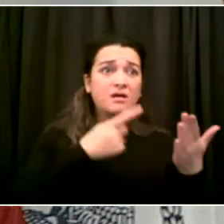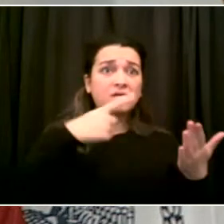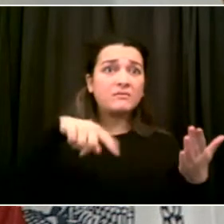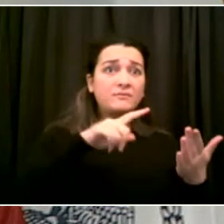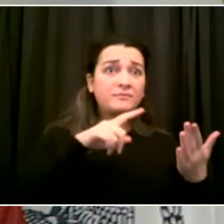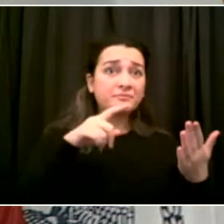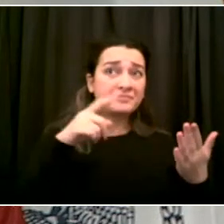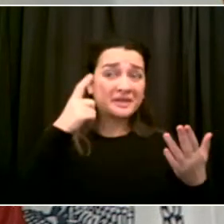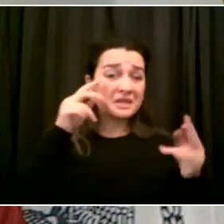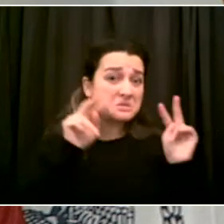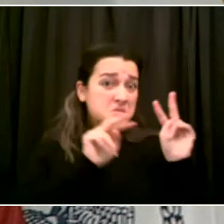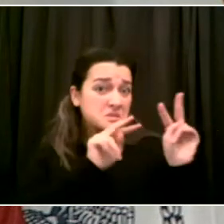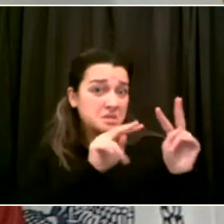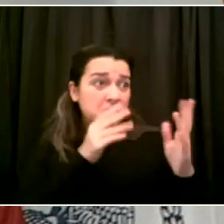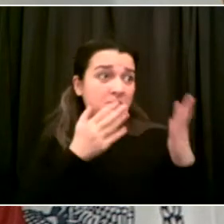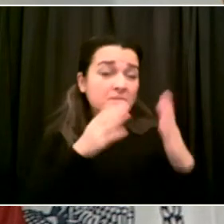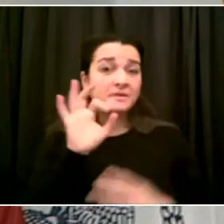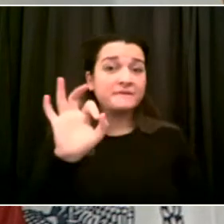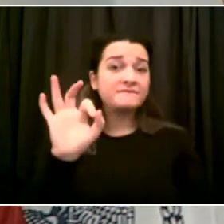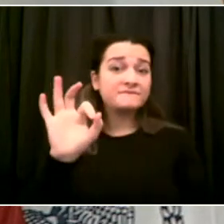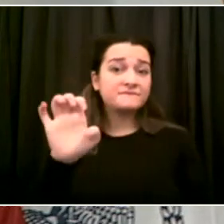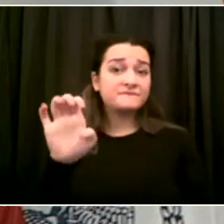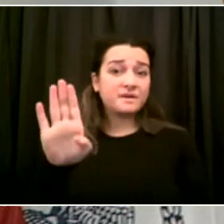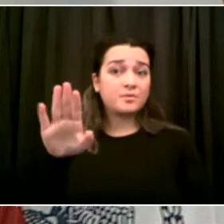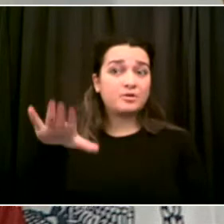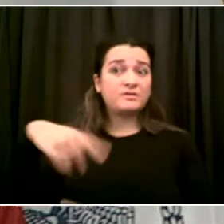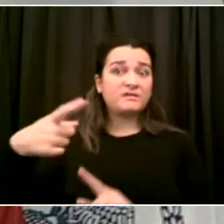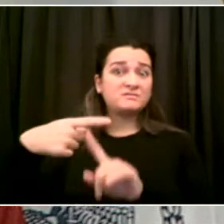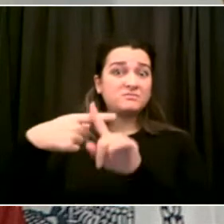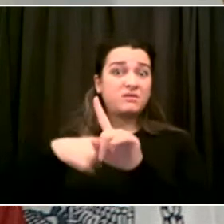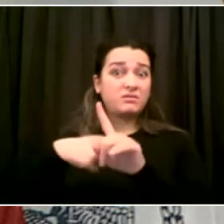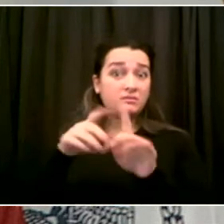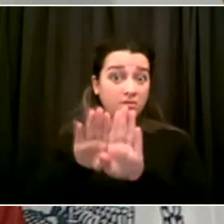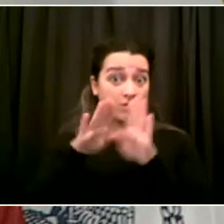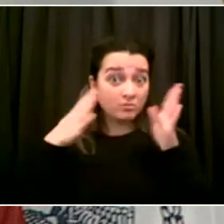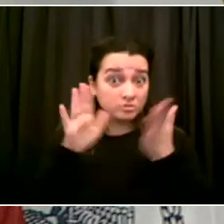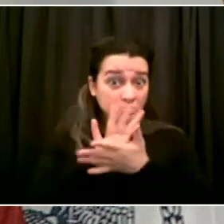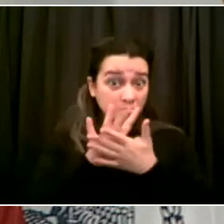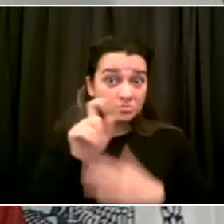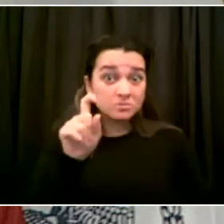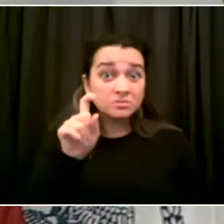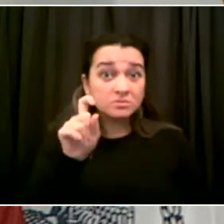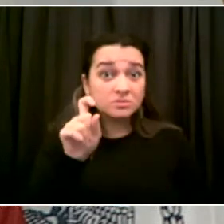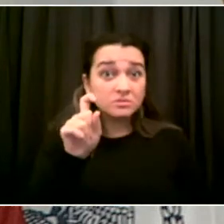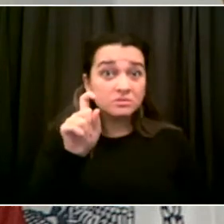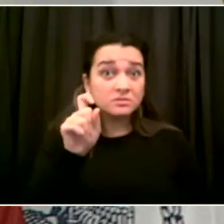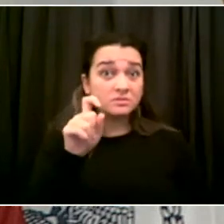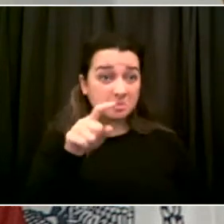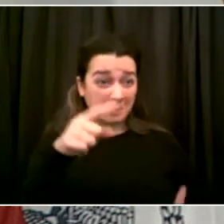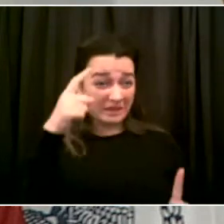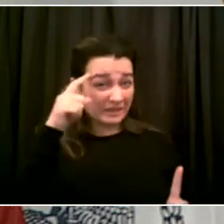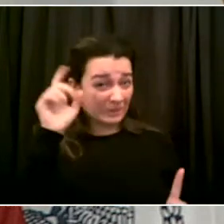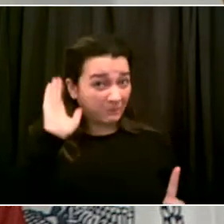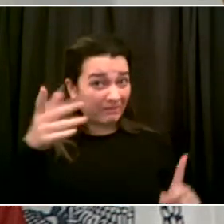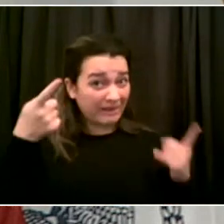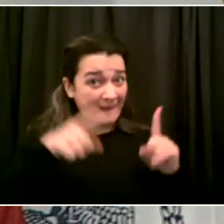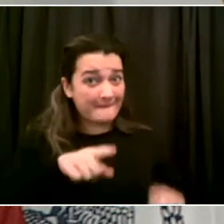HAPPEN IN FEBRUUARY, WHEN CAN WE COMMUNICATE A PPANL FOR THAT AND HOW LIKELY THAT THE BILL